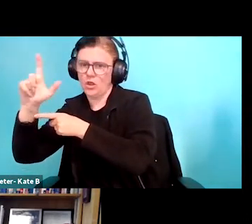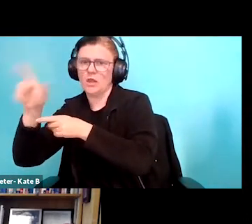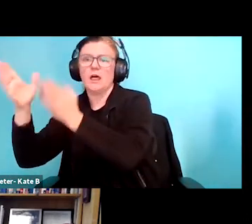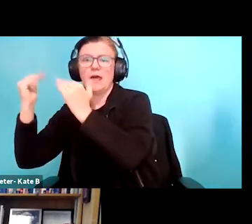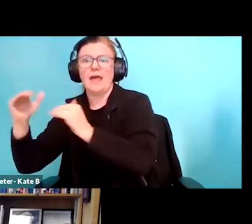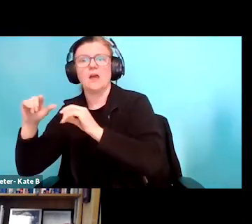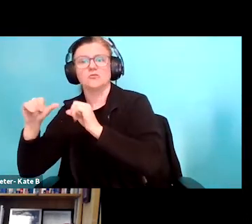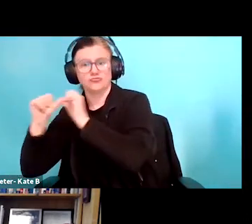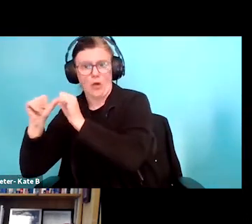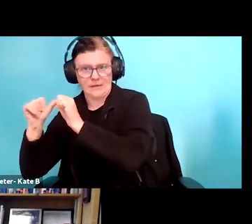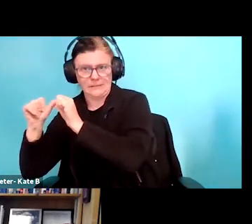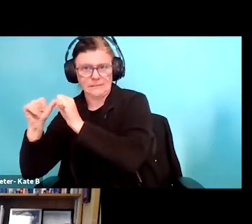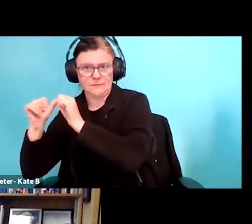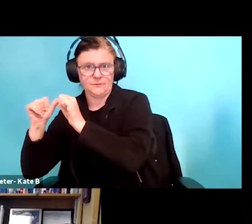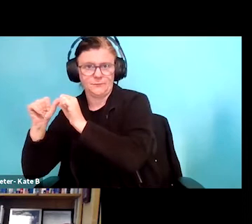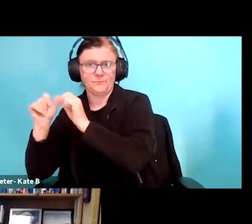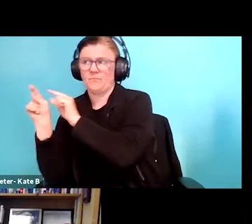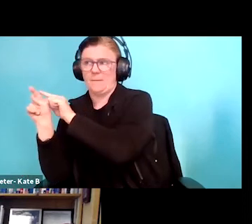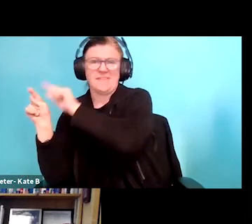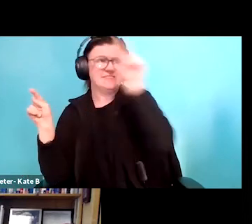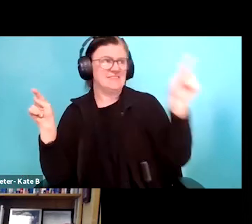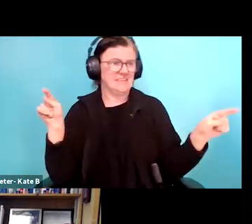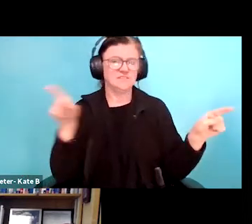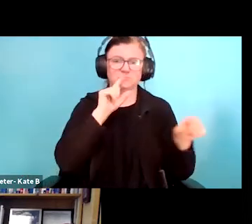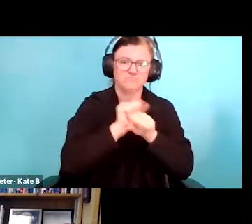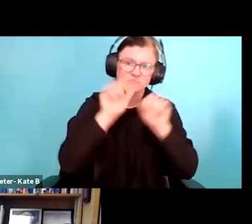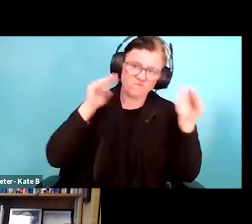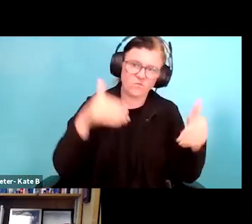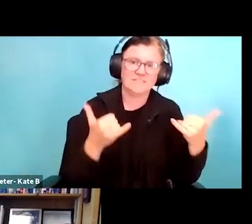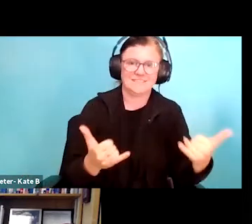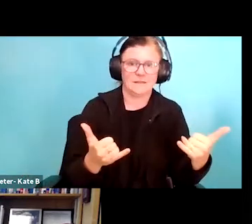aspects of disability that we are going to focus in on today but there's many different ways of